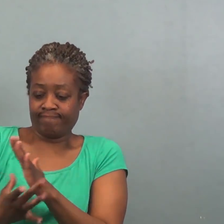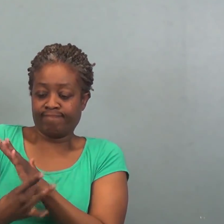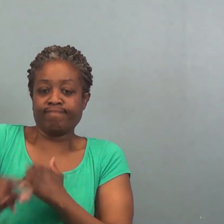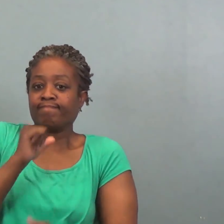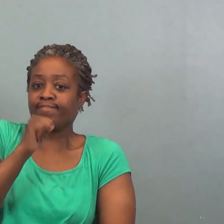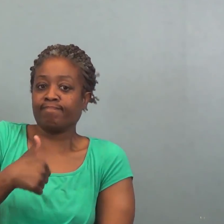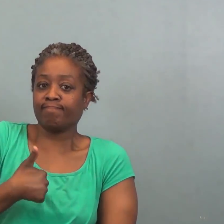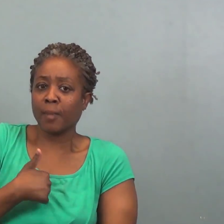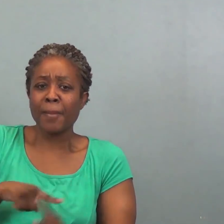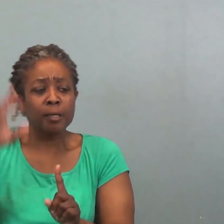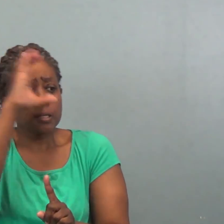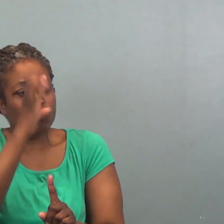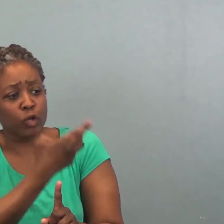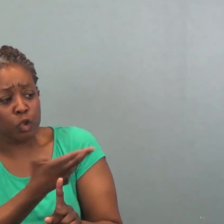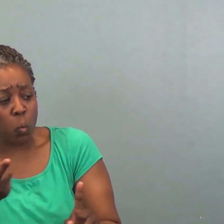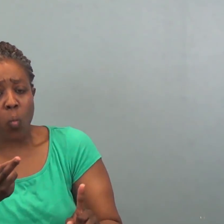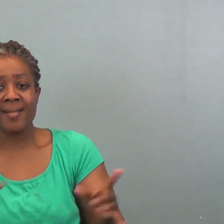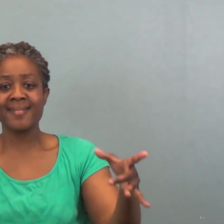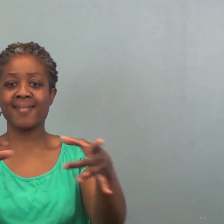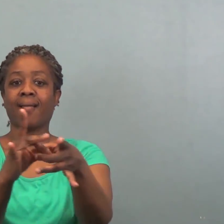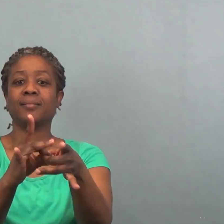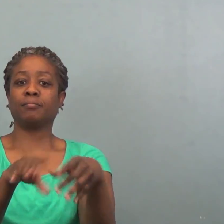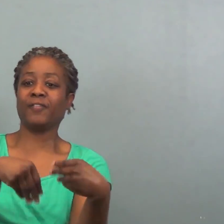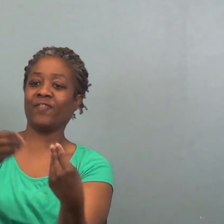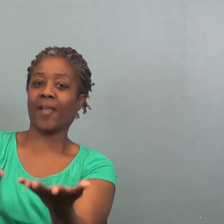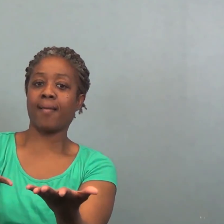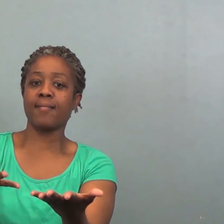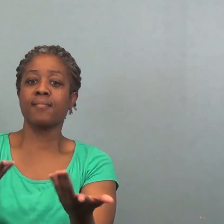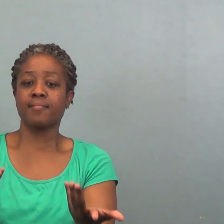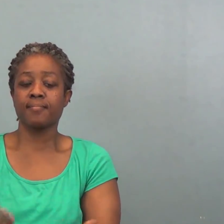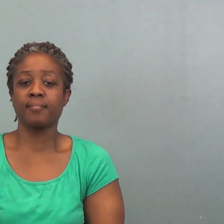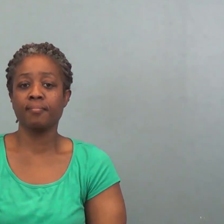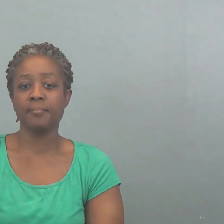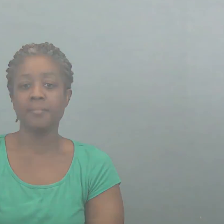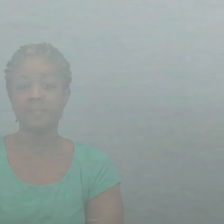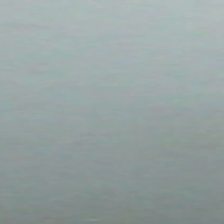Another option in declining a job you're not qualified for is to offer to connect the person to other resources.